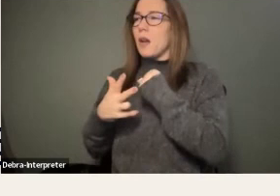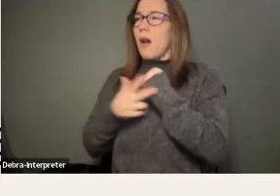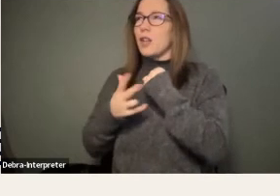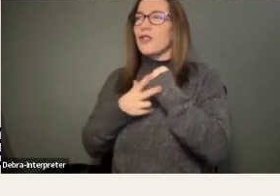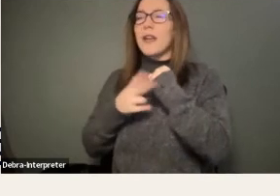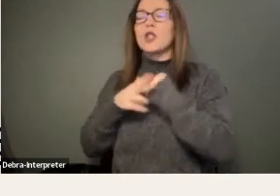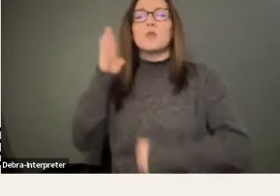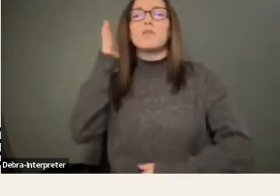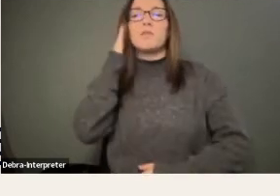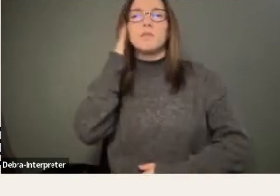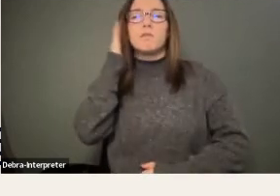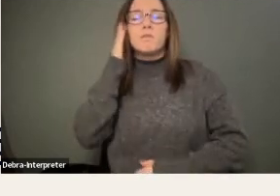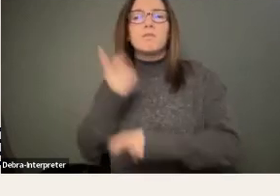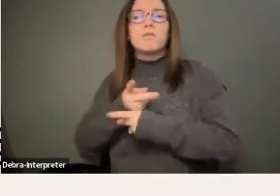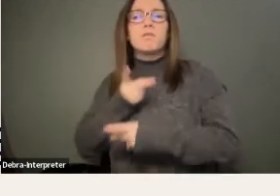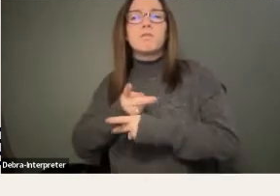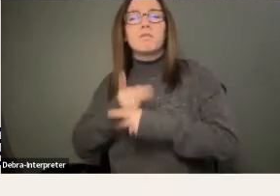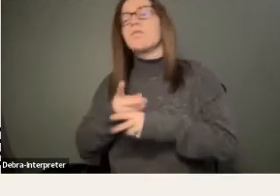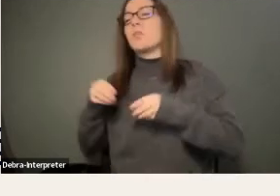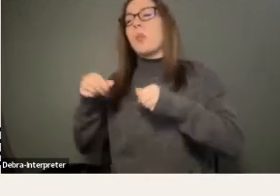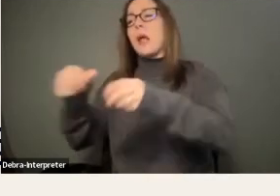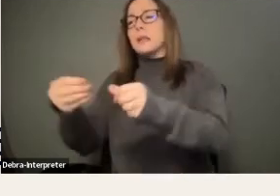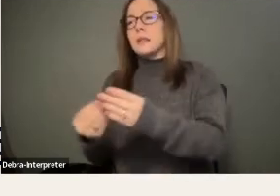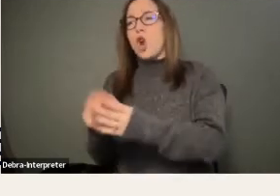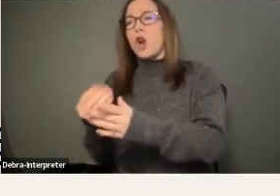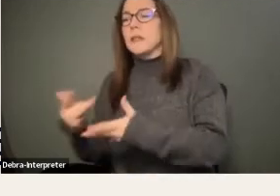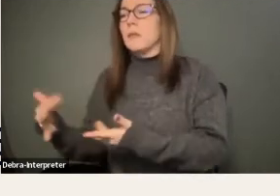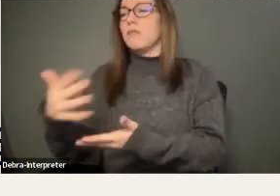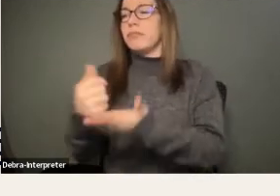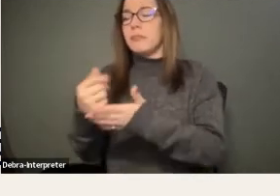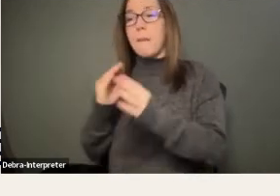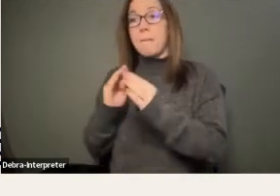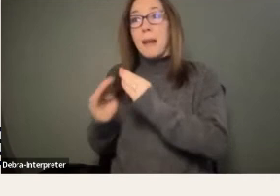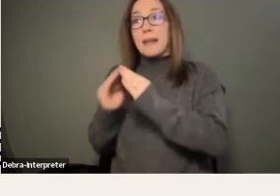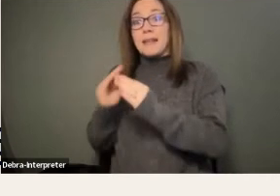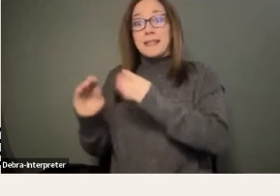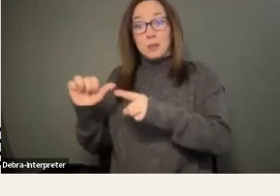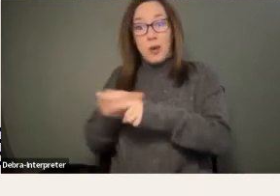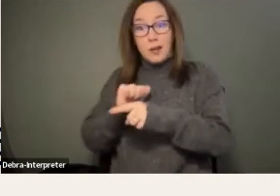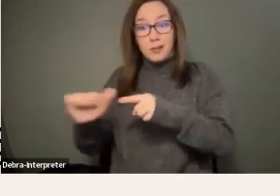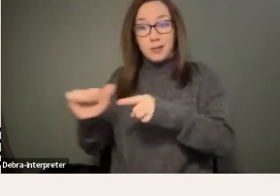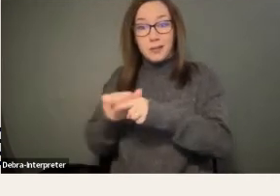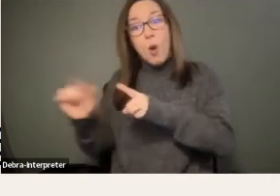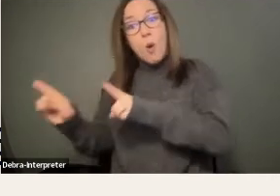coordinating different types of environmentally responsible for conservation conscious, and